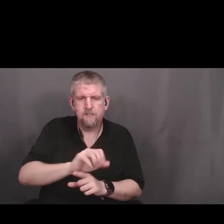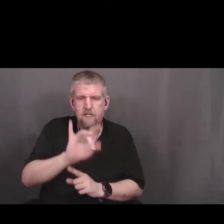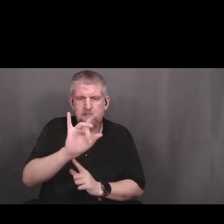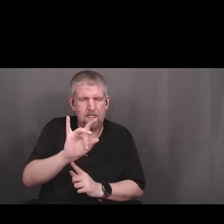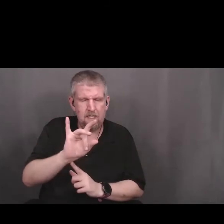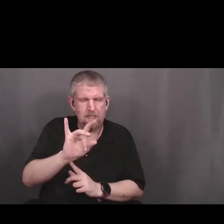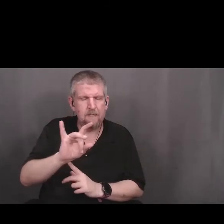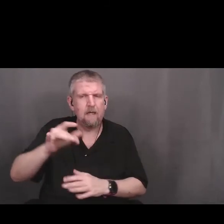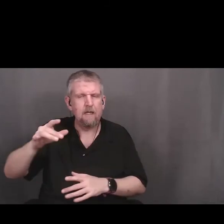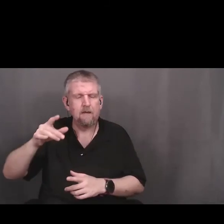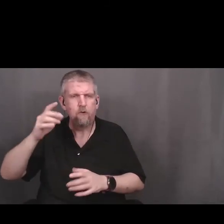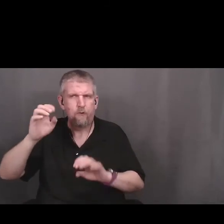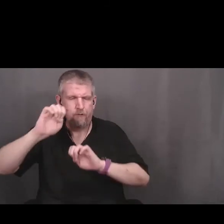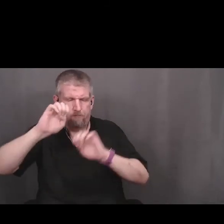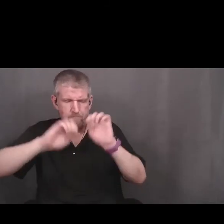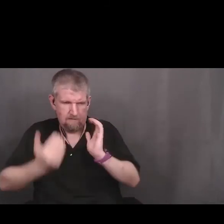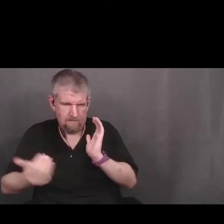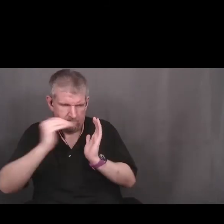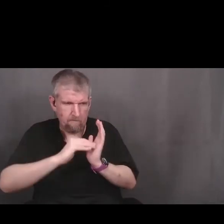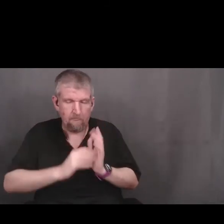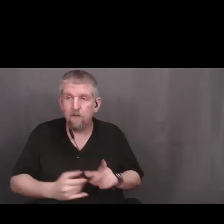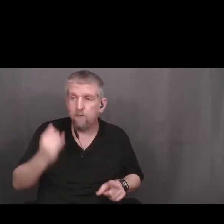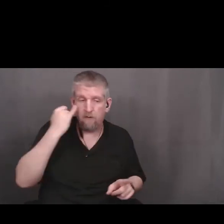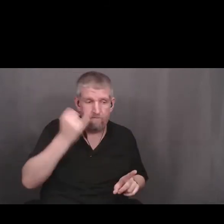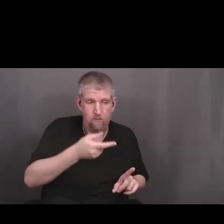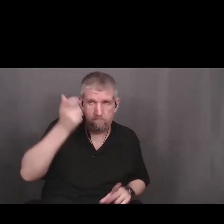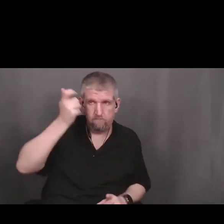Yes, so if you are receiving benefits